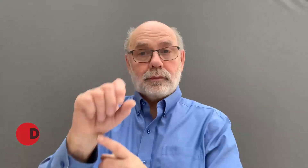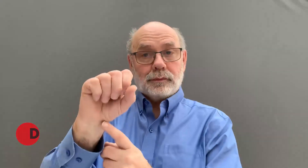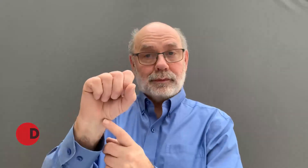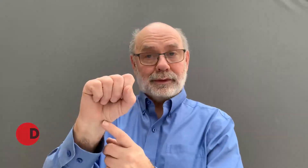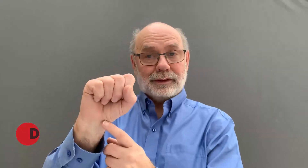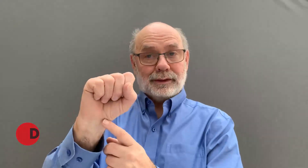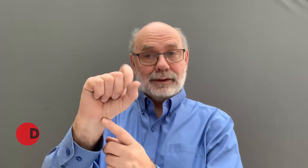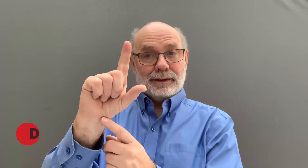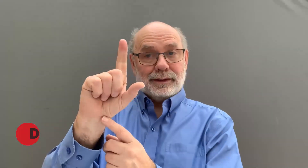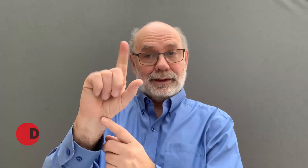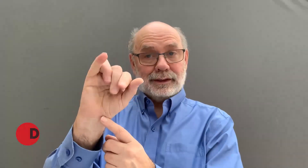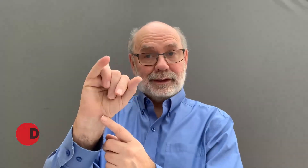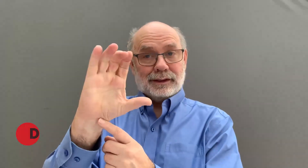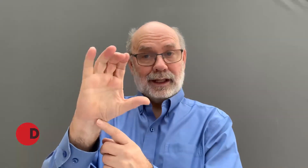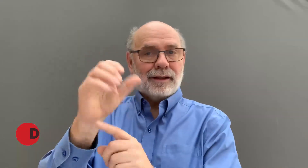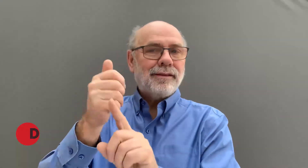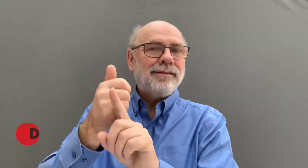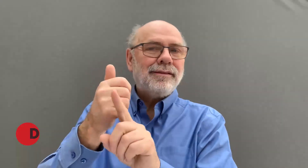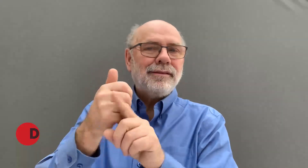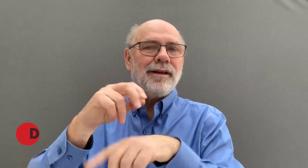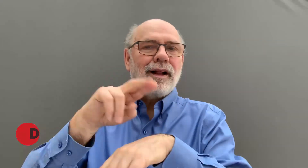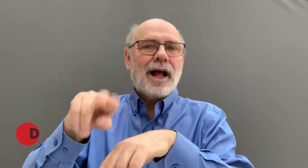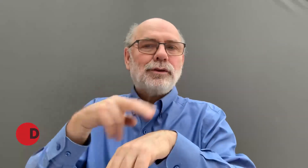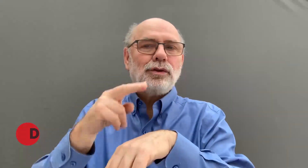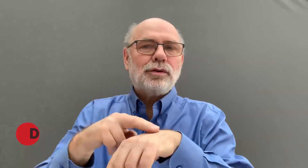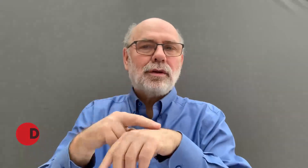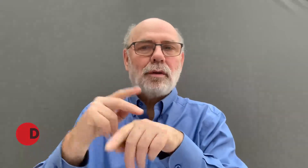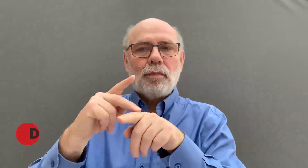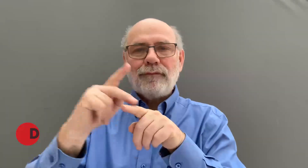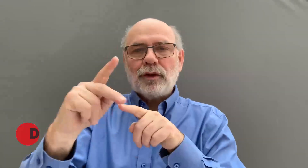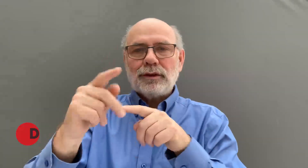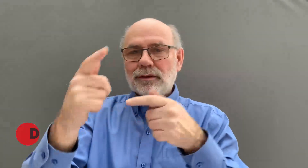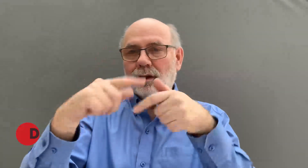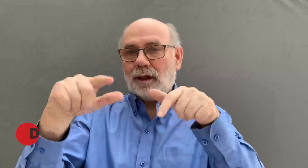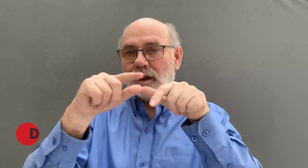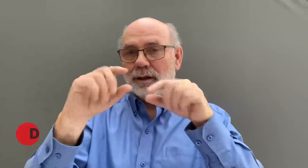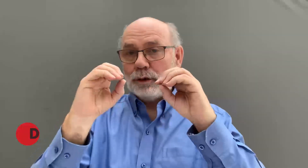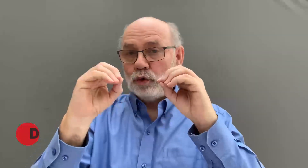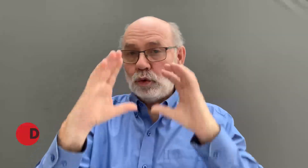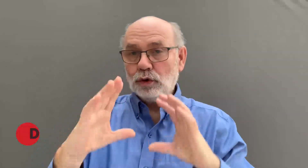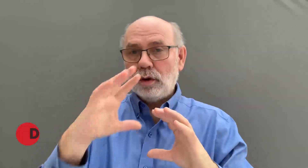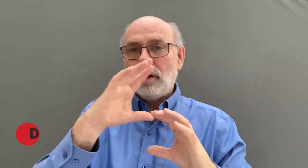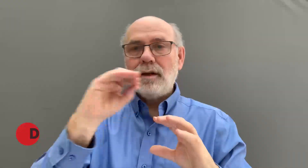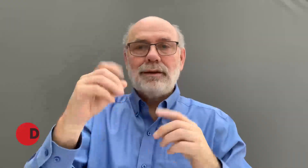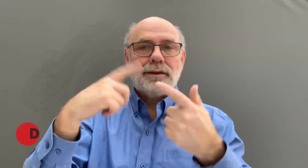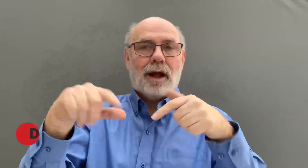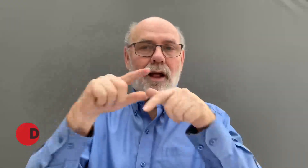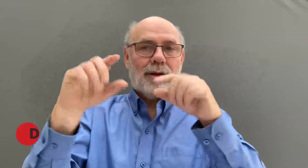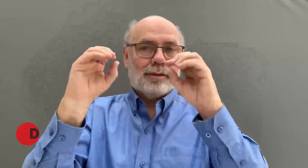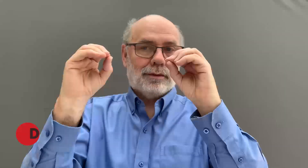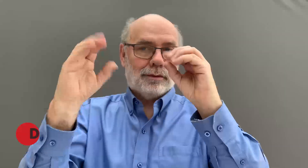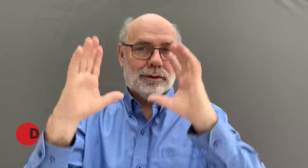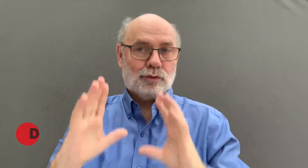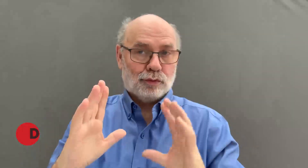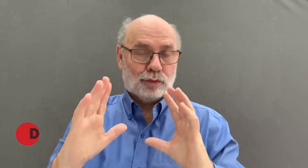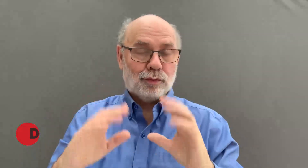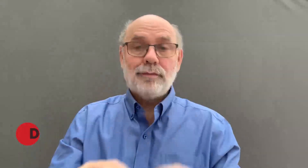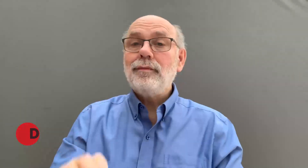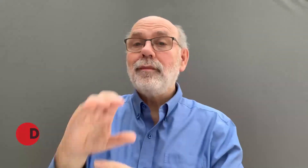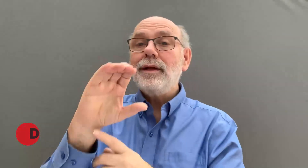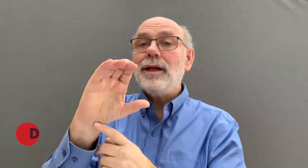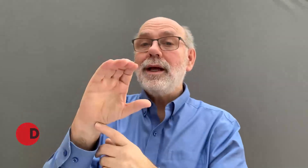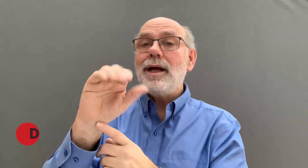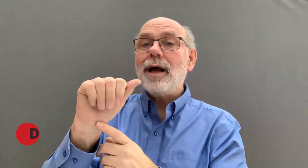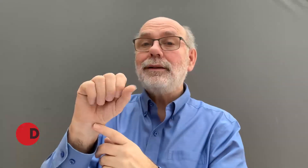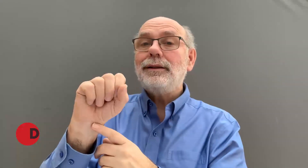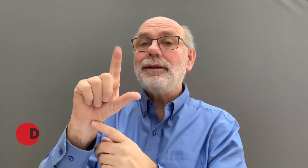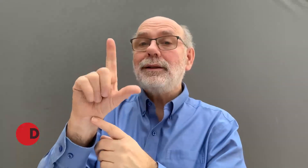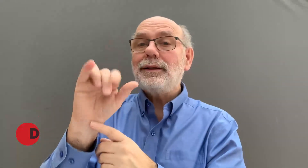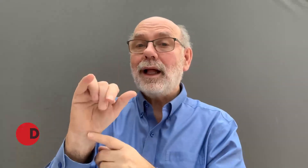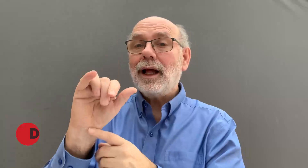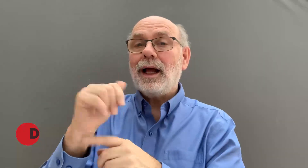SLIC is a national professional sign language instruction organization whereas CASLI,